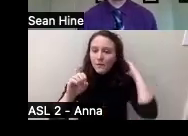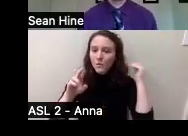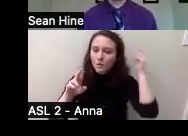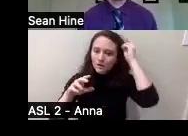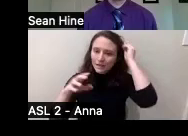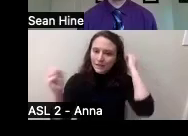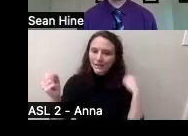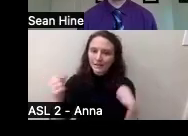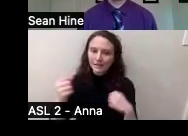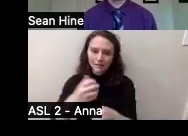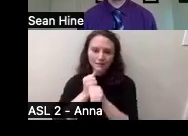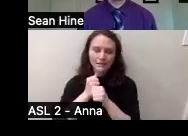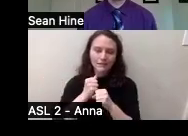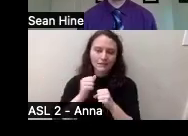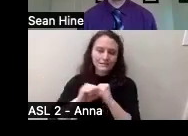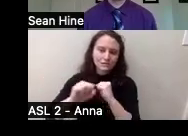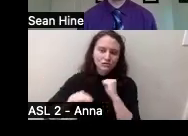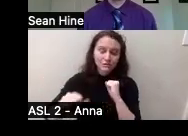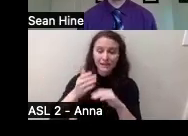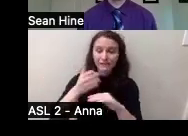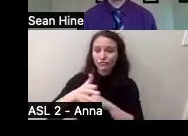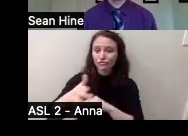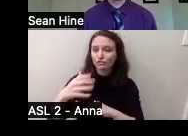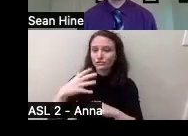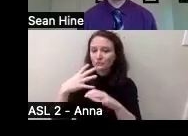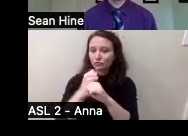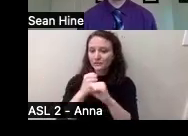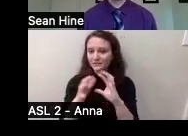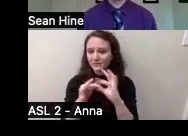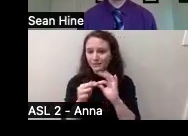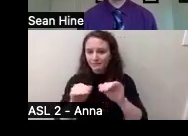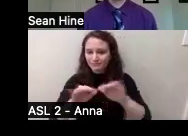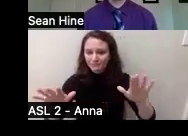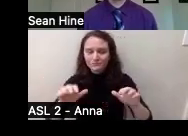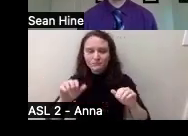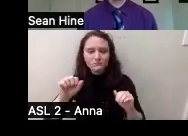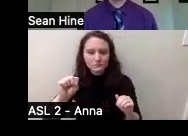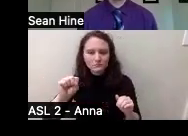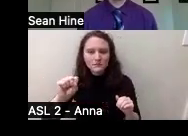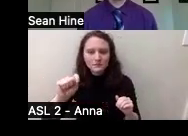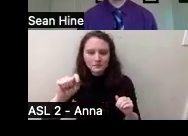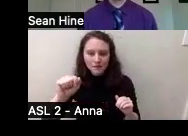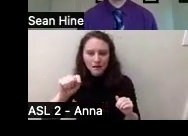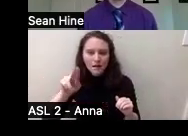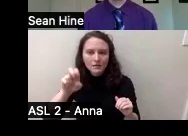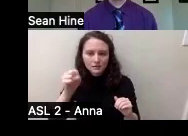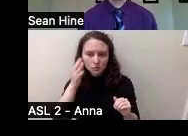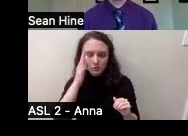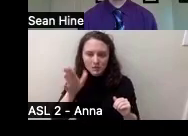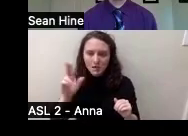after the summary statement is issued, then the status will be updated. So the application should be flagged as an ESI application,